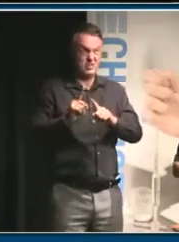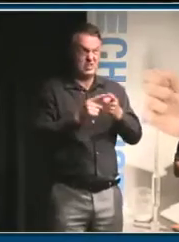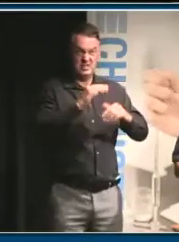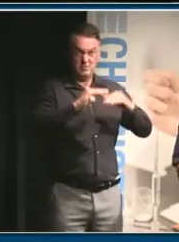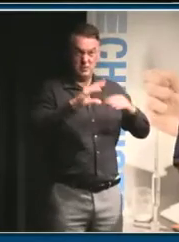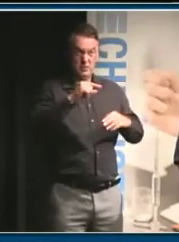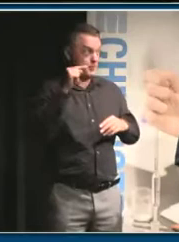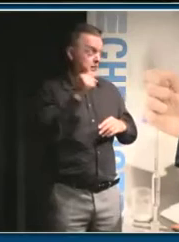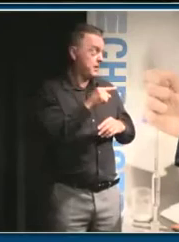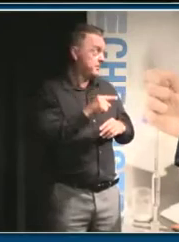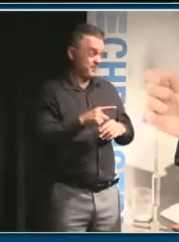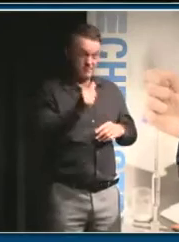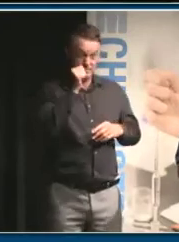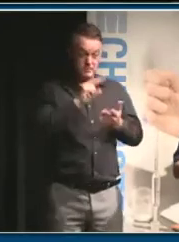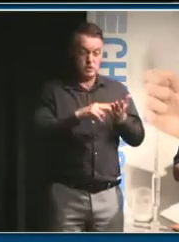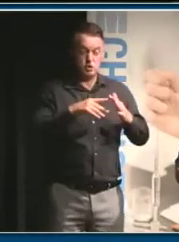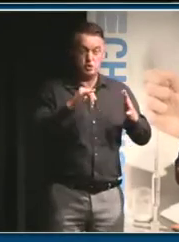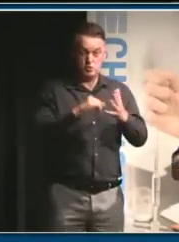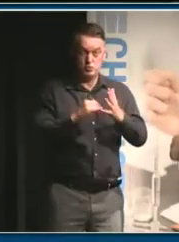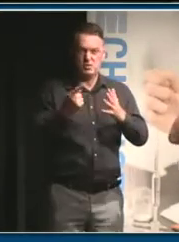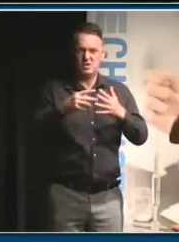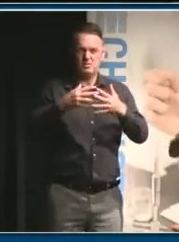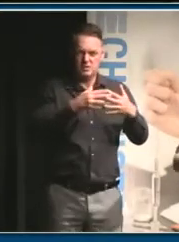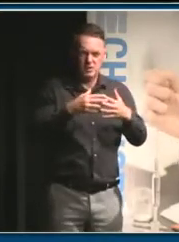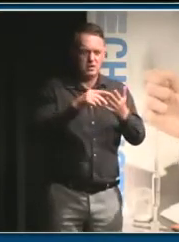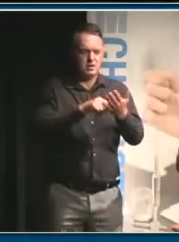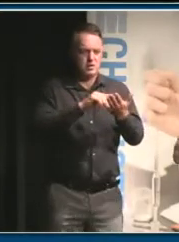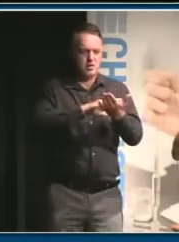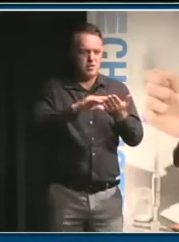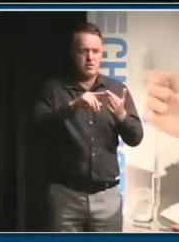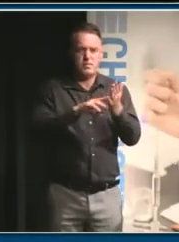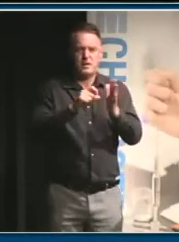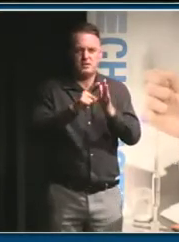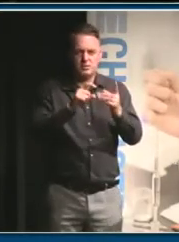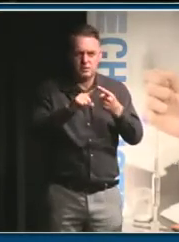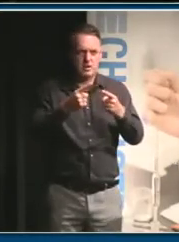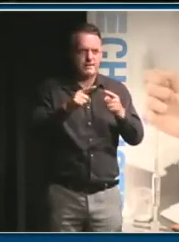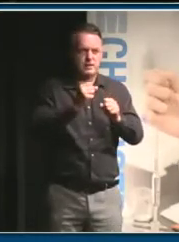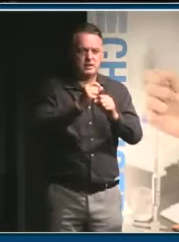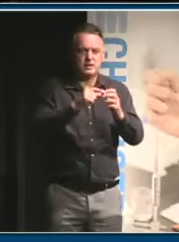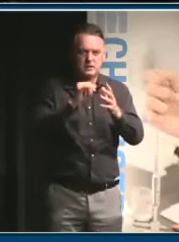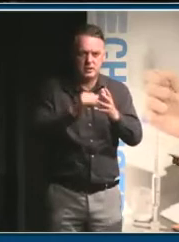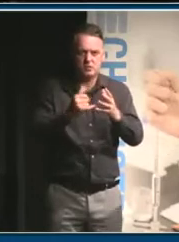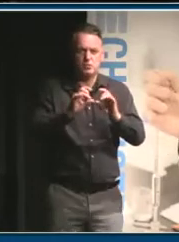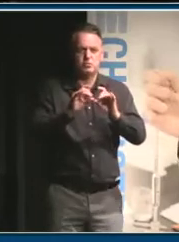In the news in the United States there's a lot about formaldehyde off-gassing and isocyanate